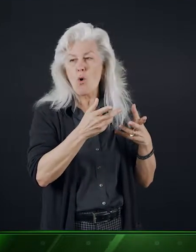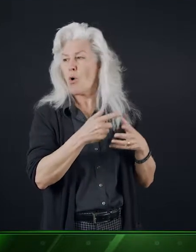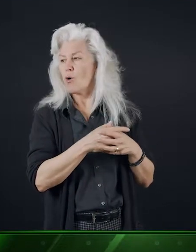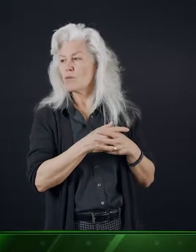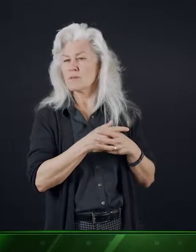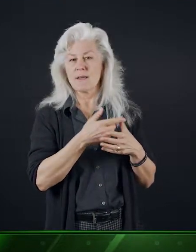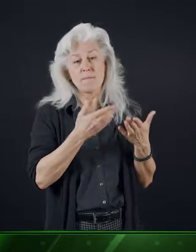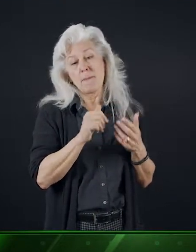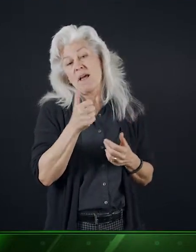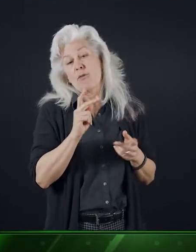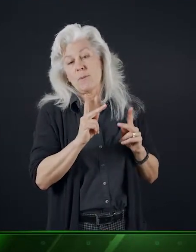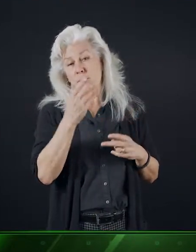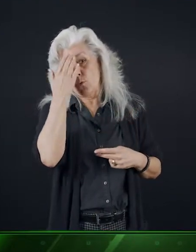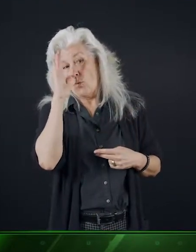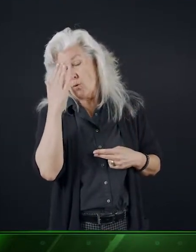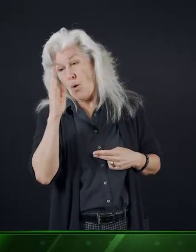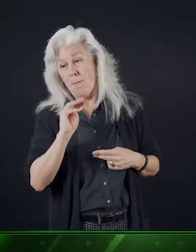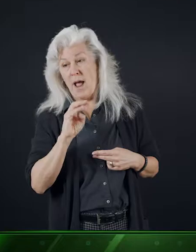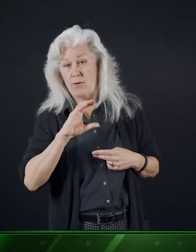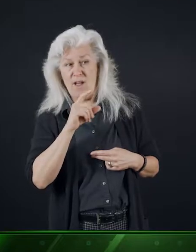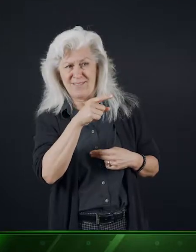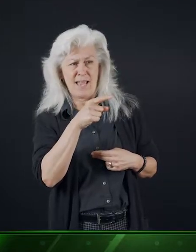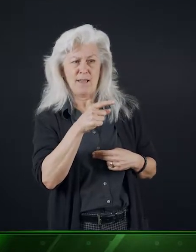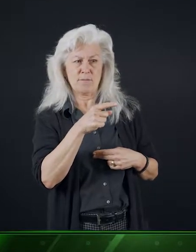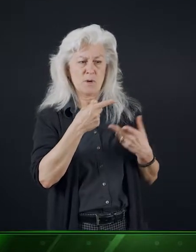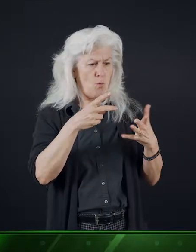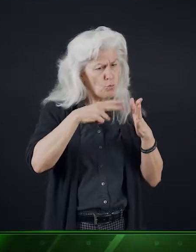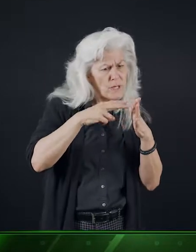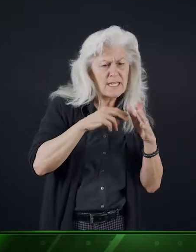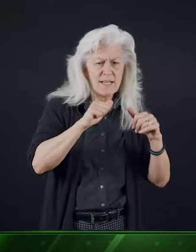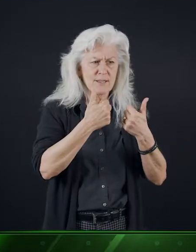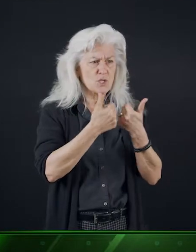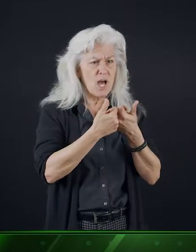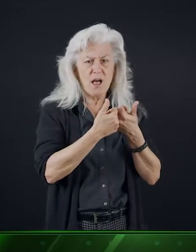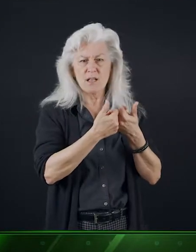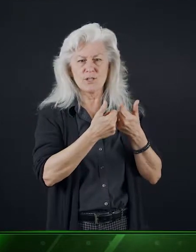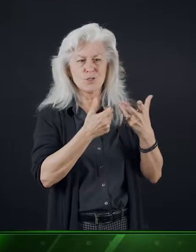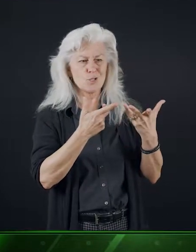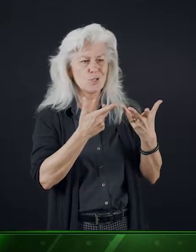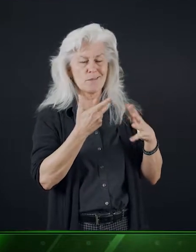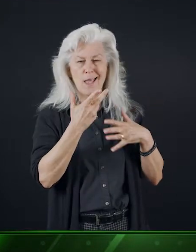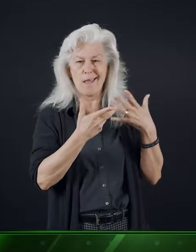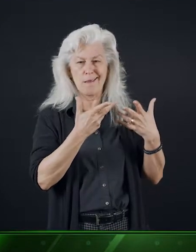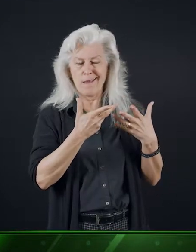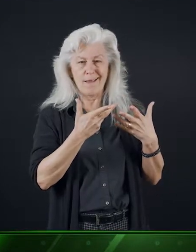if they're not very familiar with Minecraft or they're reading the challenges that they come up to.